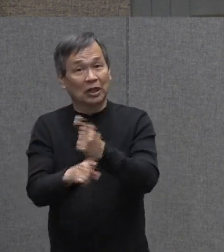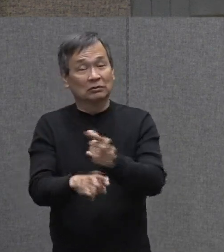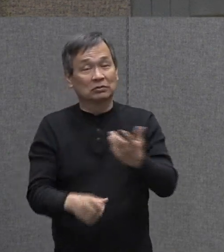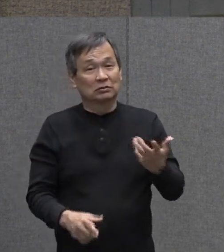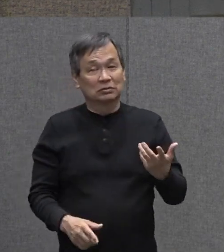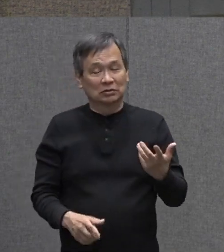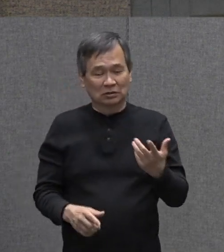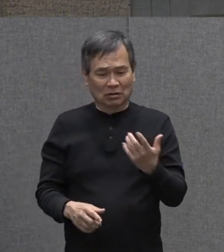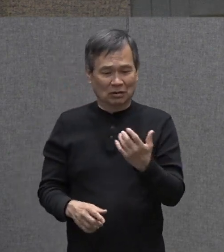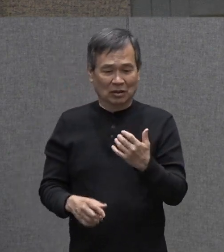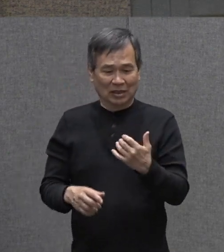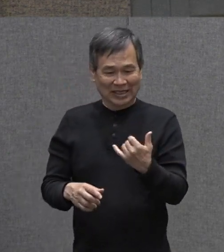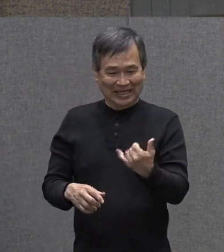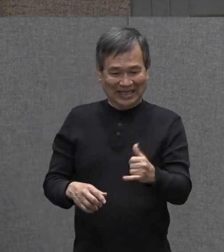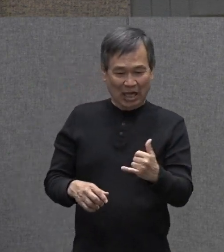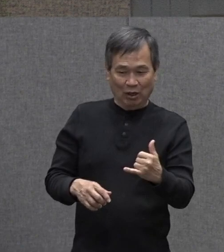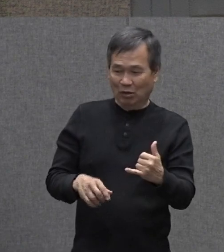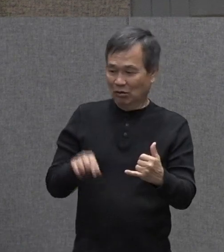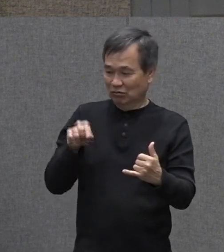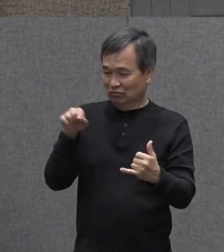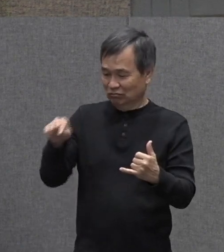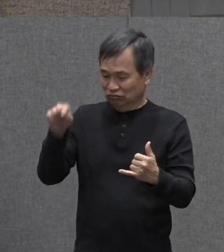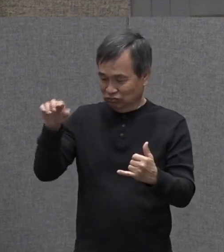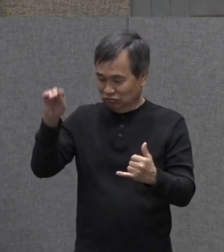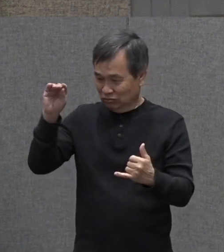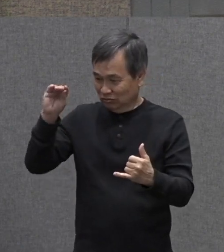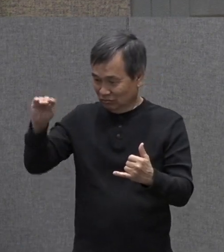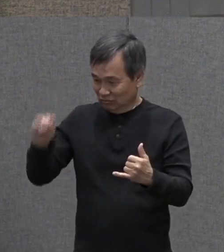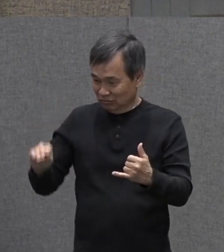We can be flexible with how we describe different fruits.